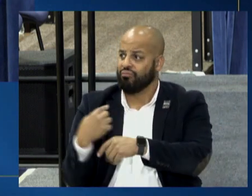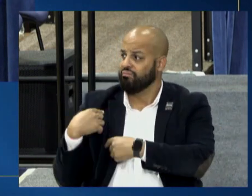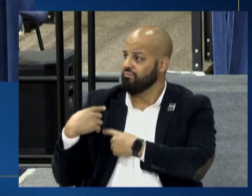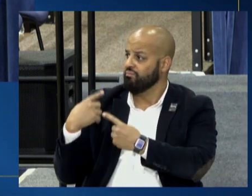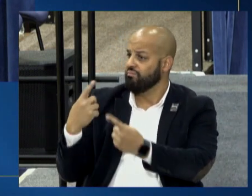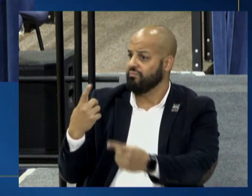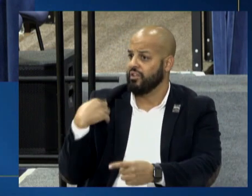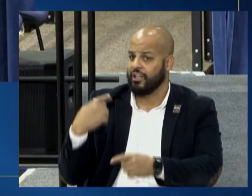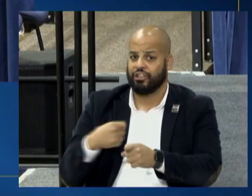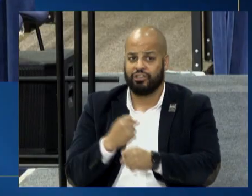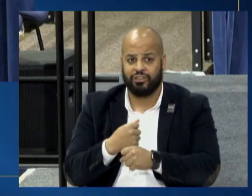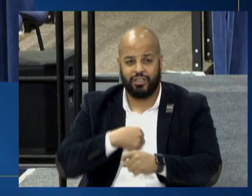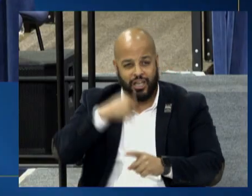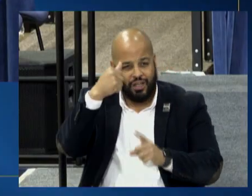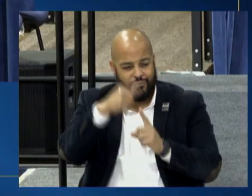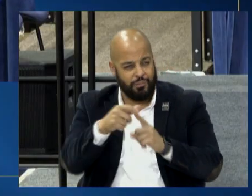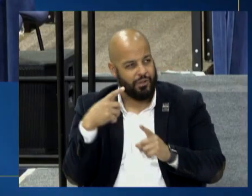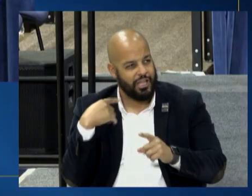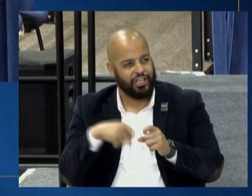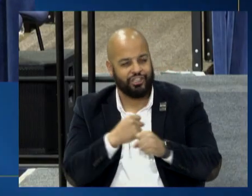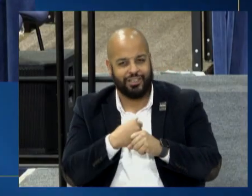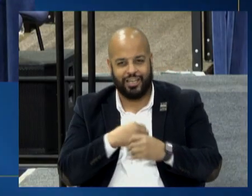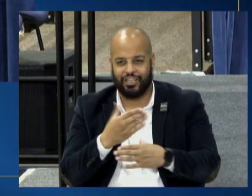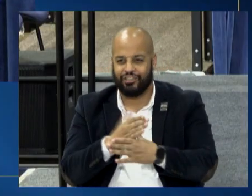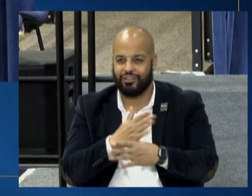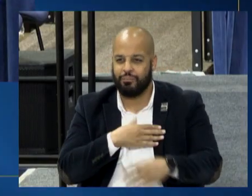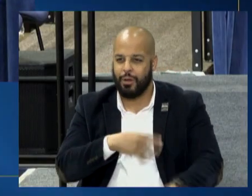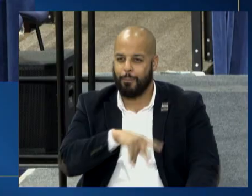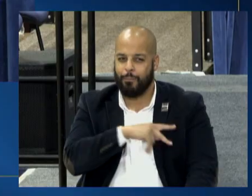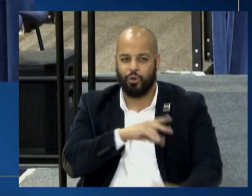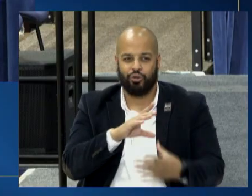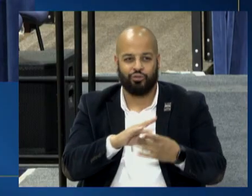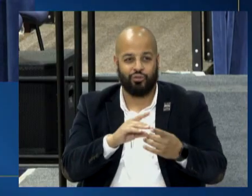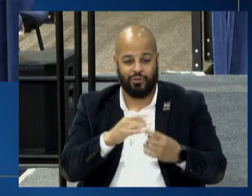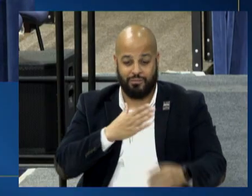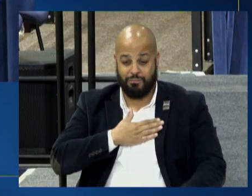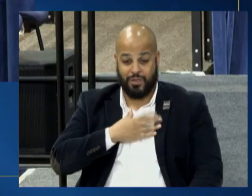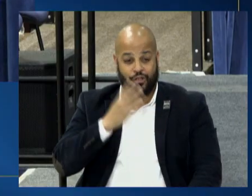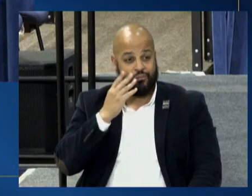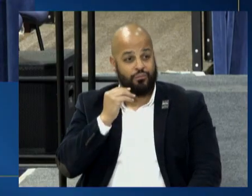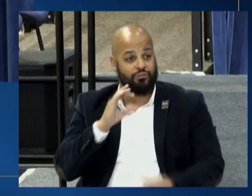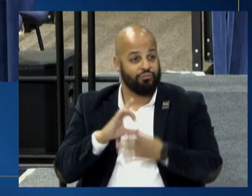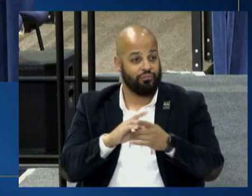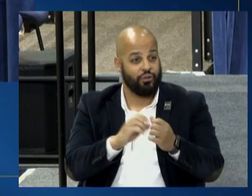to share a personal story about my experience with cancer in my family.